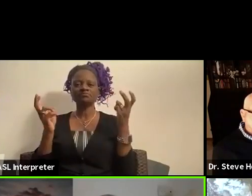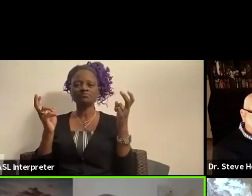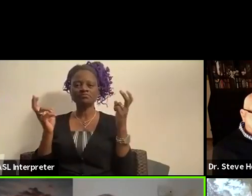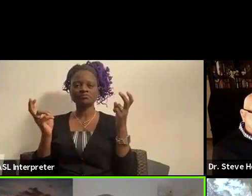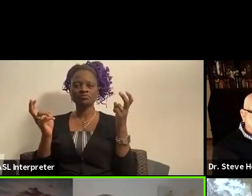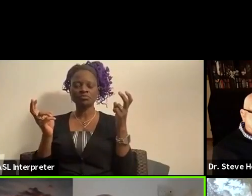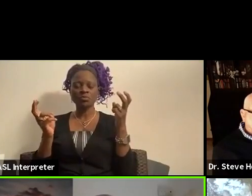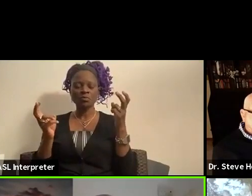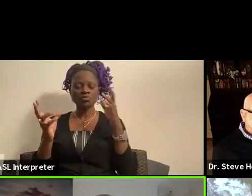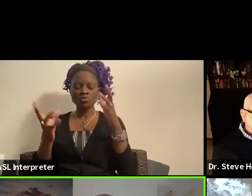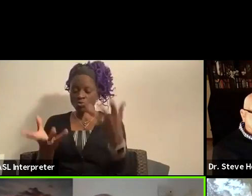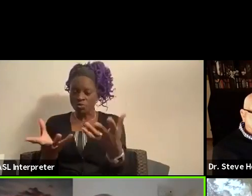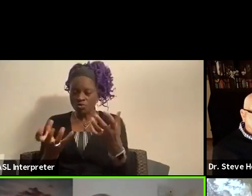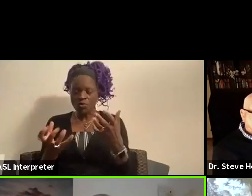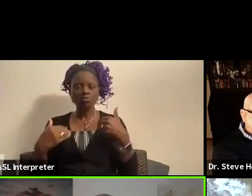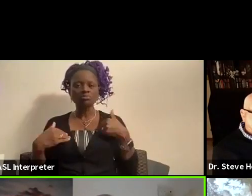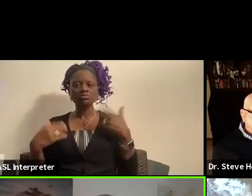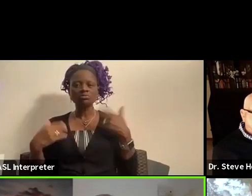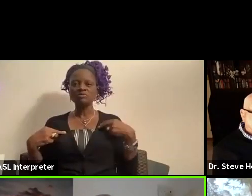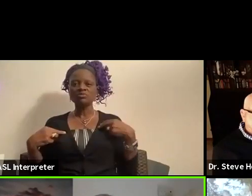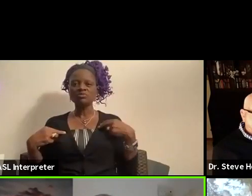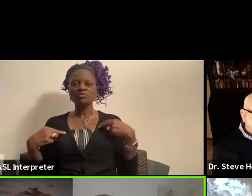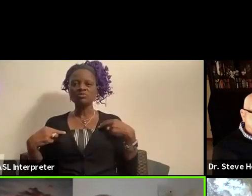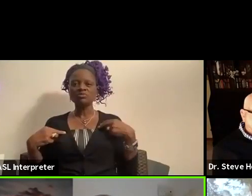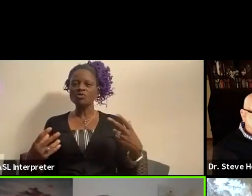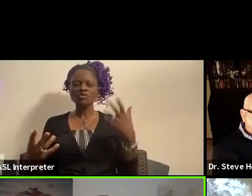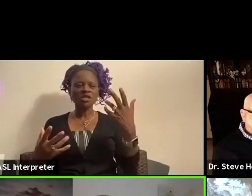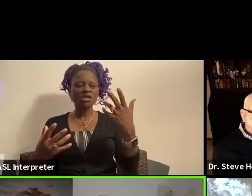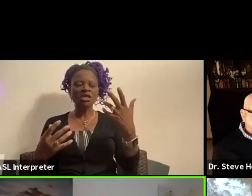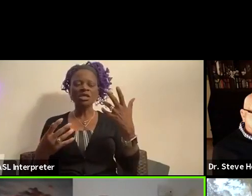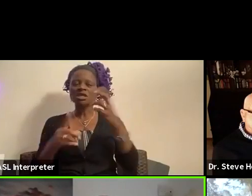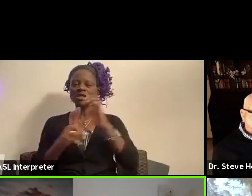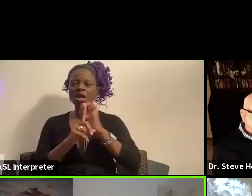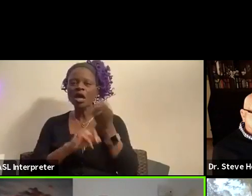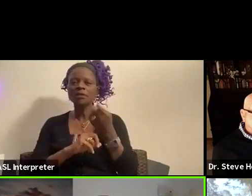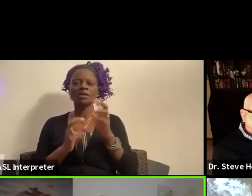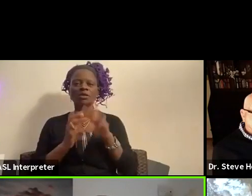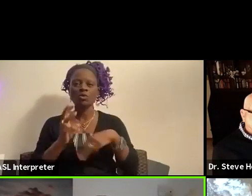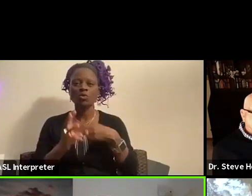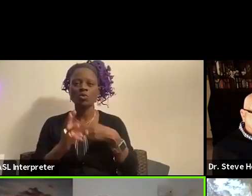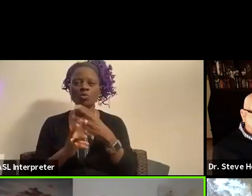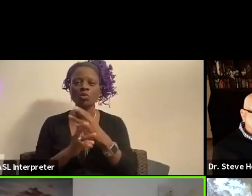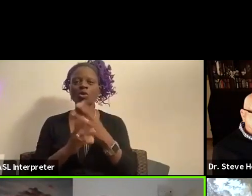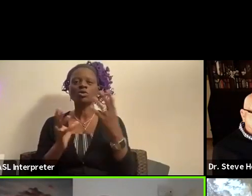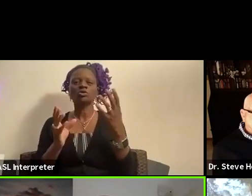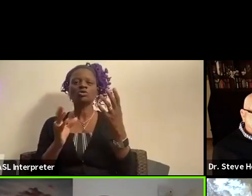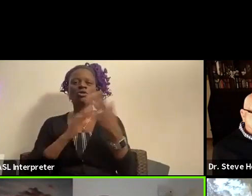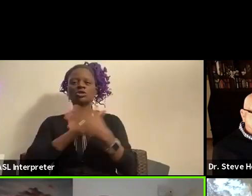healthy, healthy body's healthy economy, healthy community.